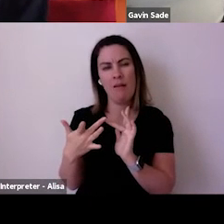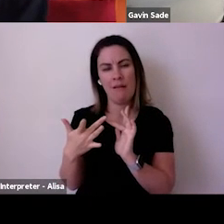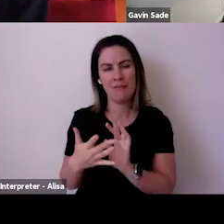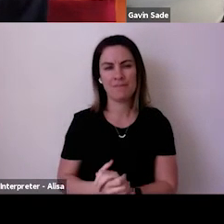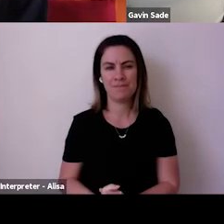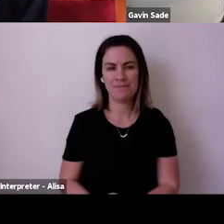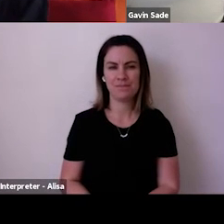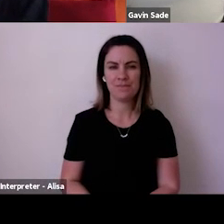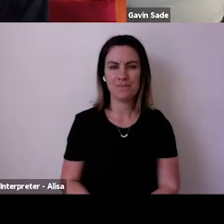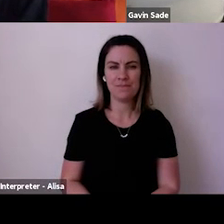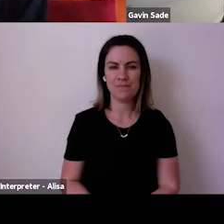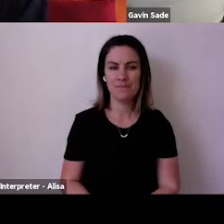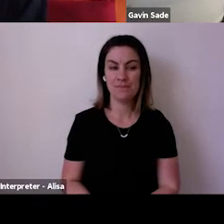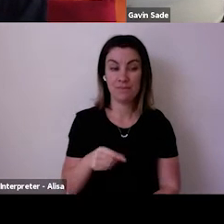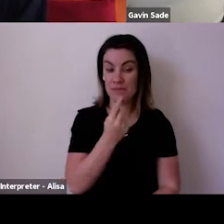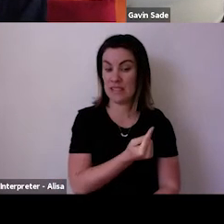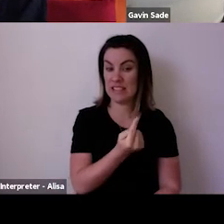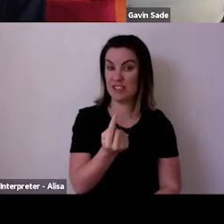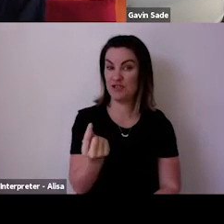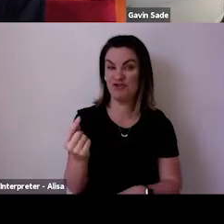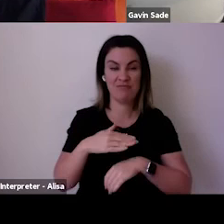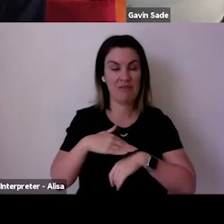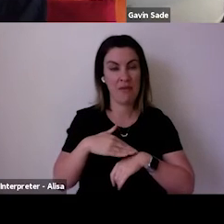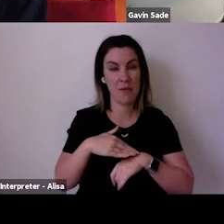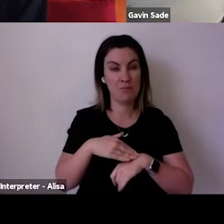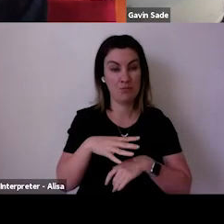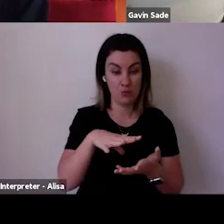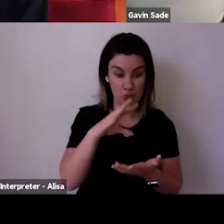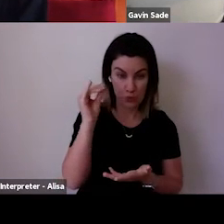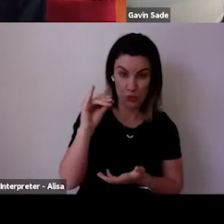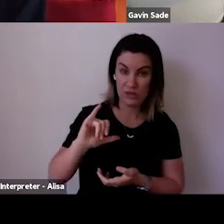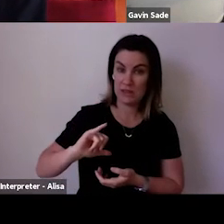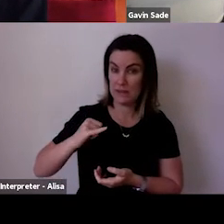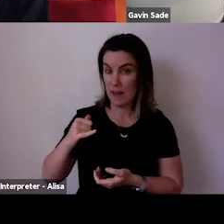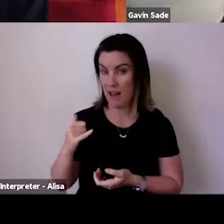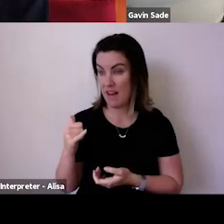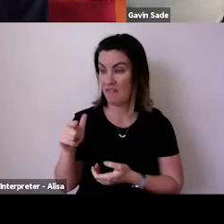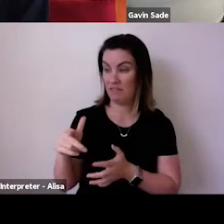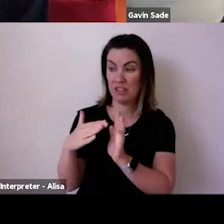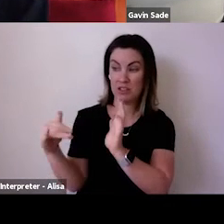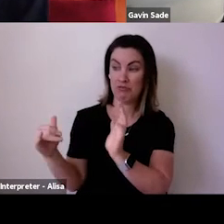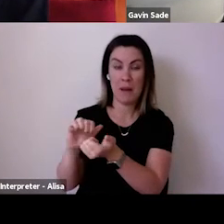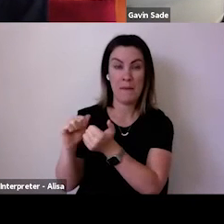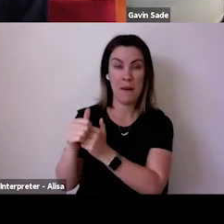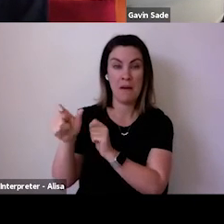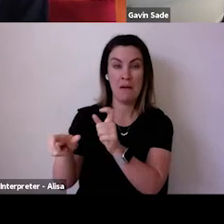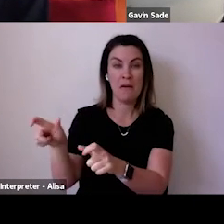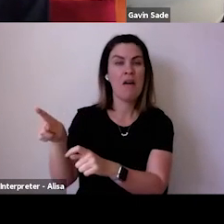but in each case, students, staff and industry partners were able to adapt because of the focus on the process of